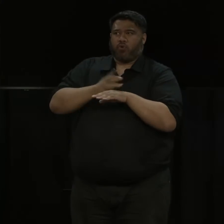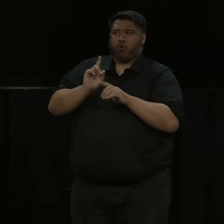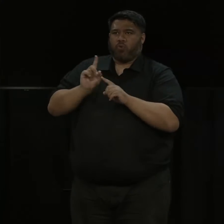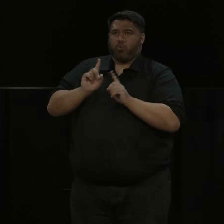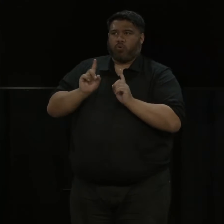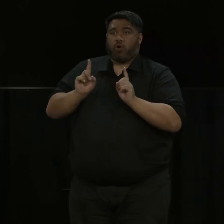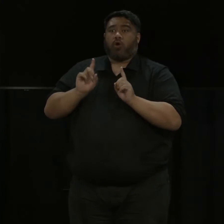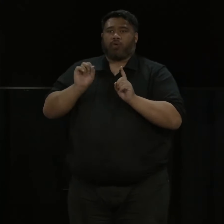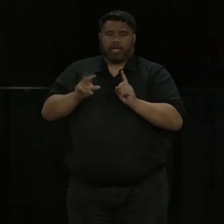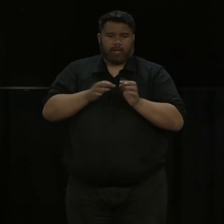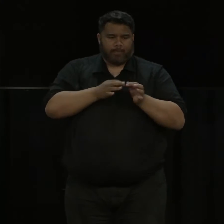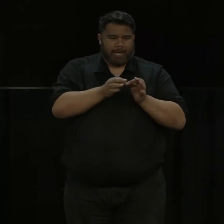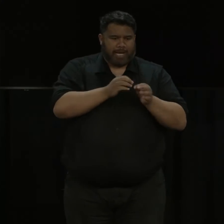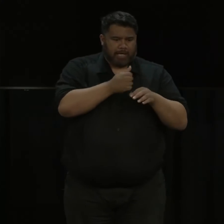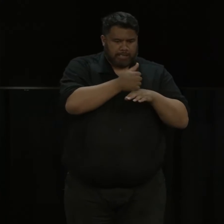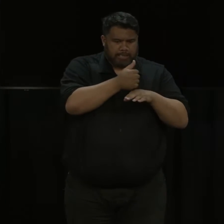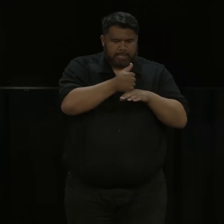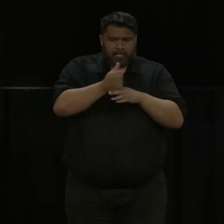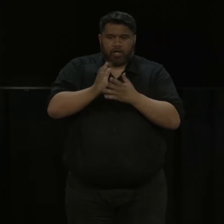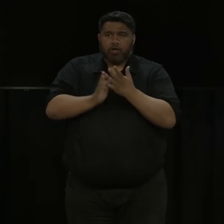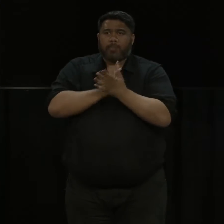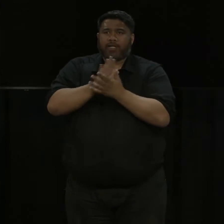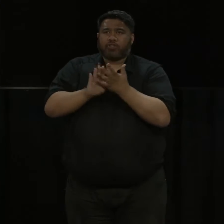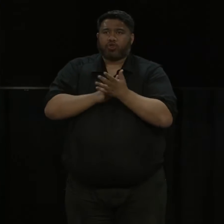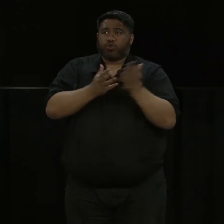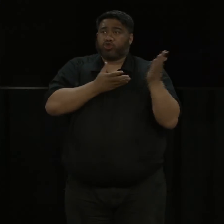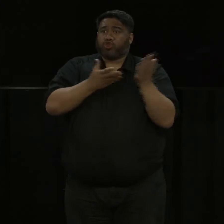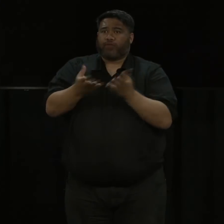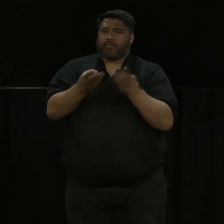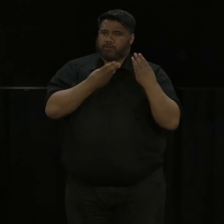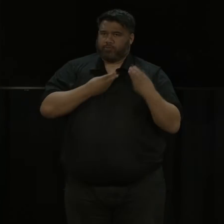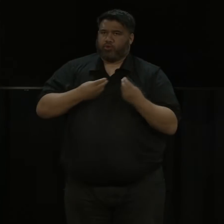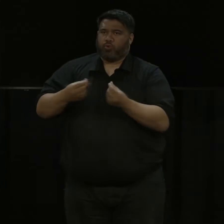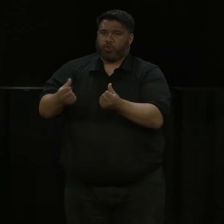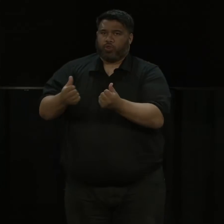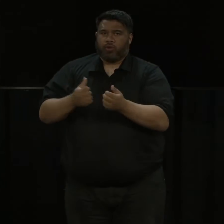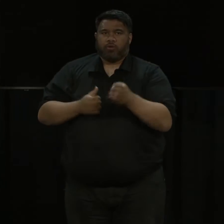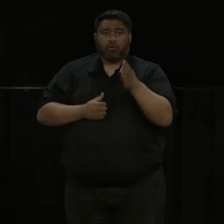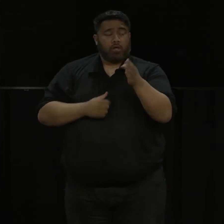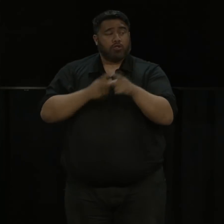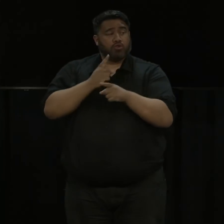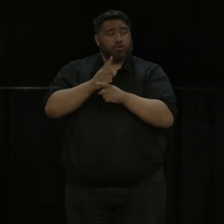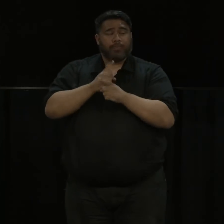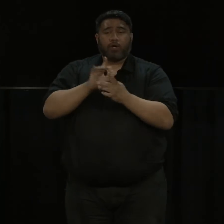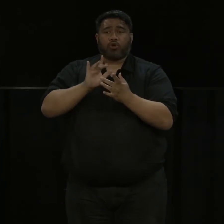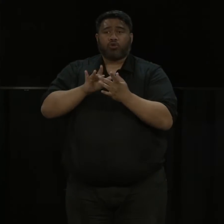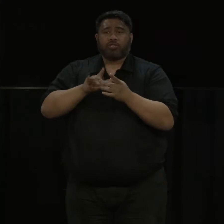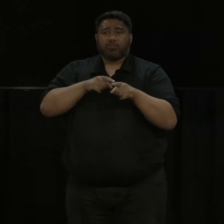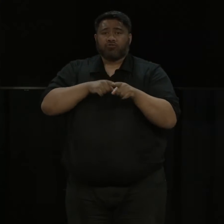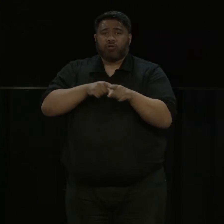Because there was a good lead-in period, the DHBs had a good signal about where they might have issues and they put in place plans to make sure